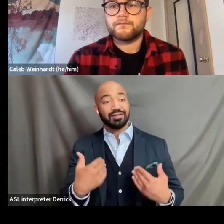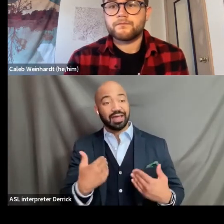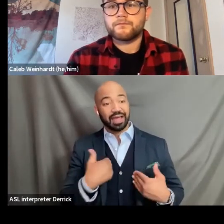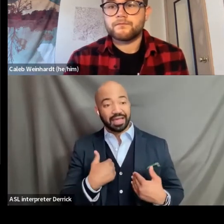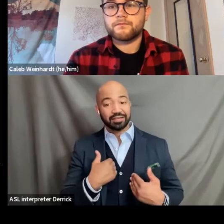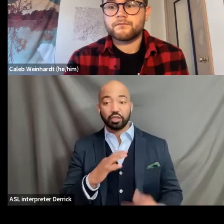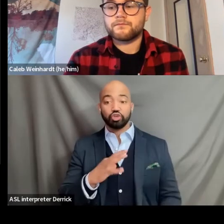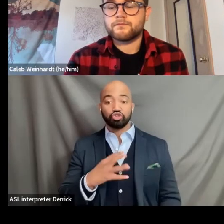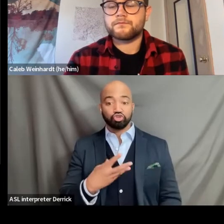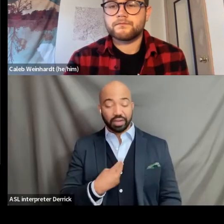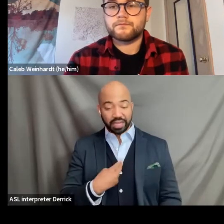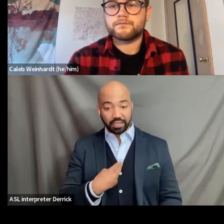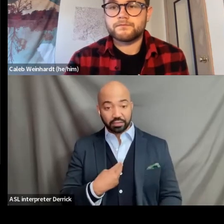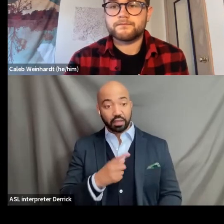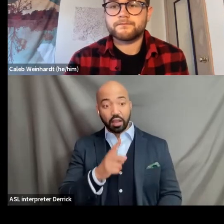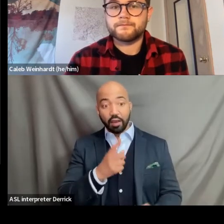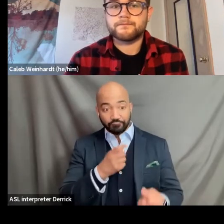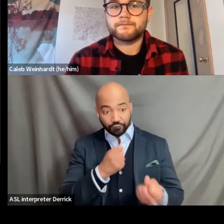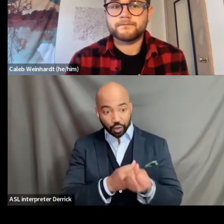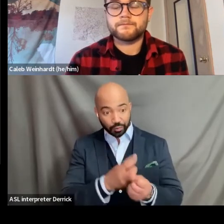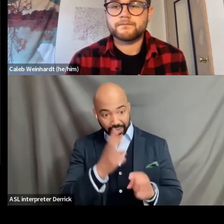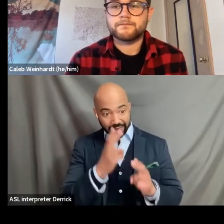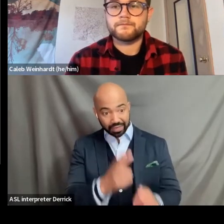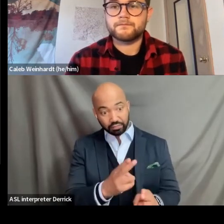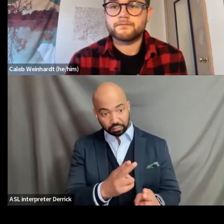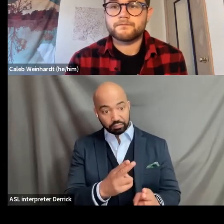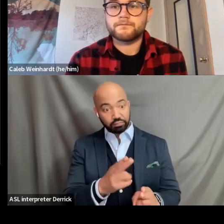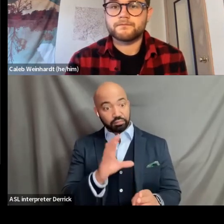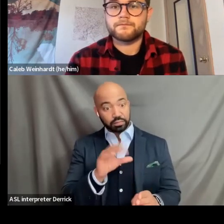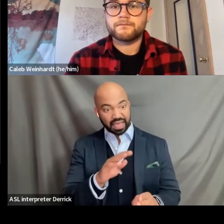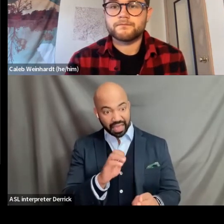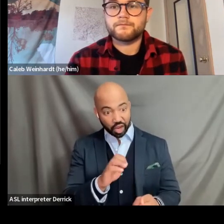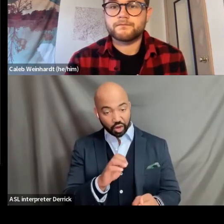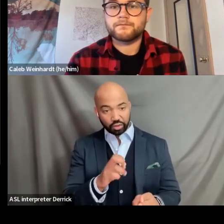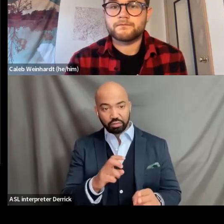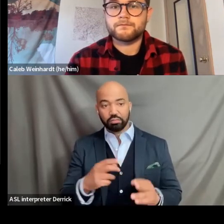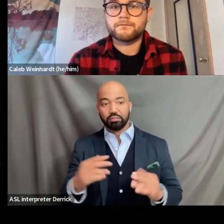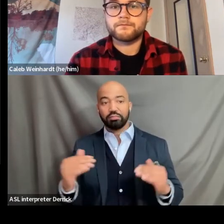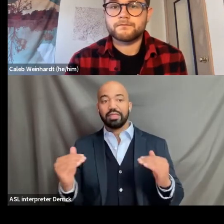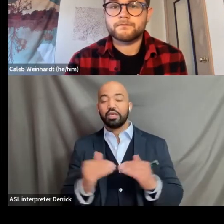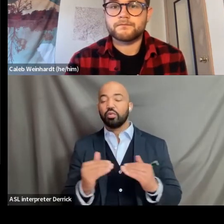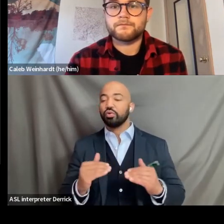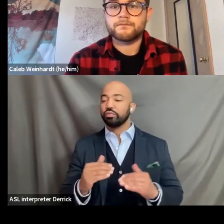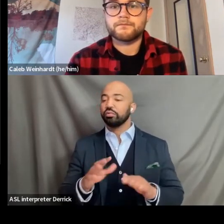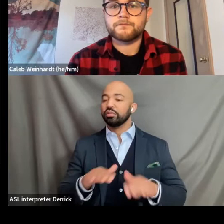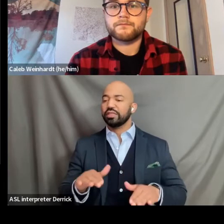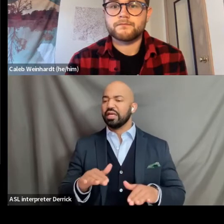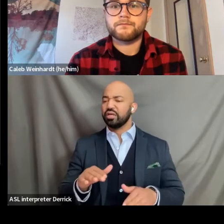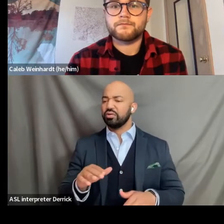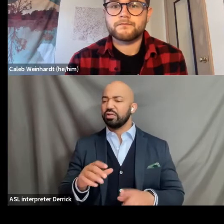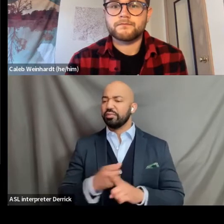lifesaving trans-affirming care is child abuse. And again, when we look at the impact of this,